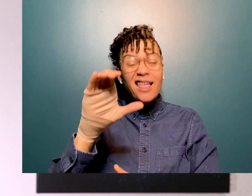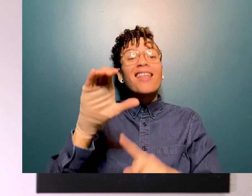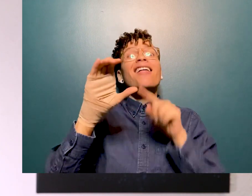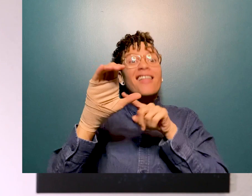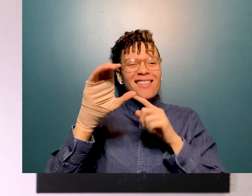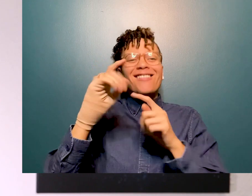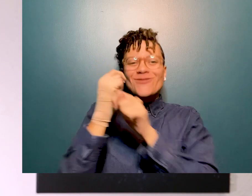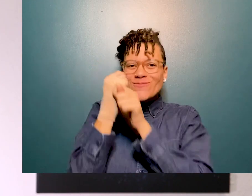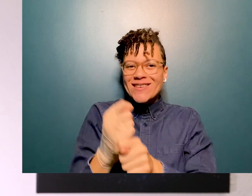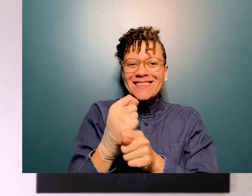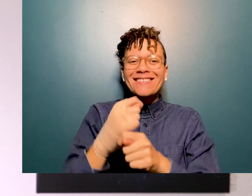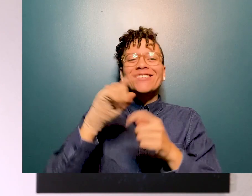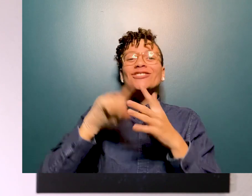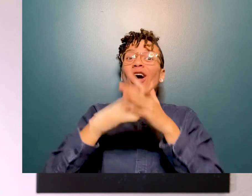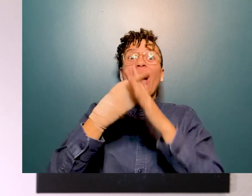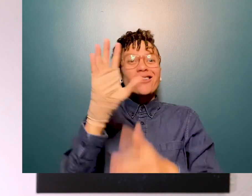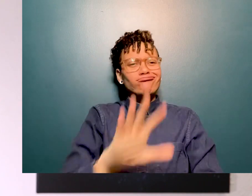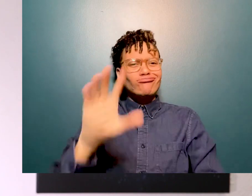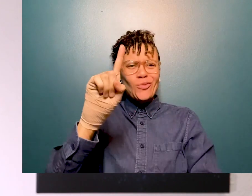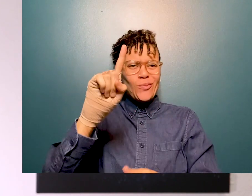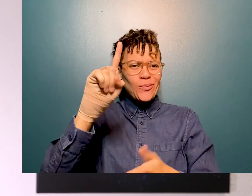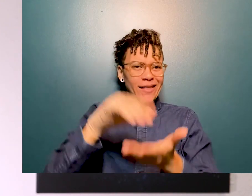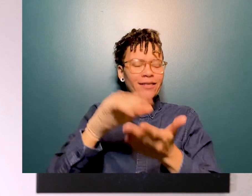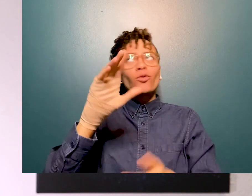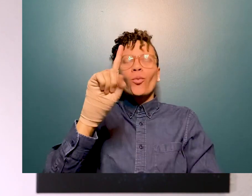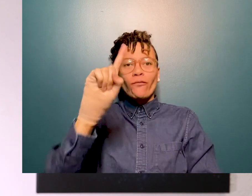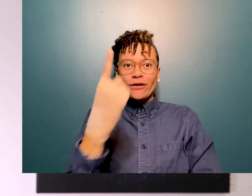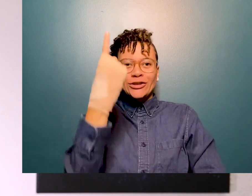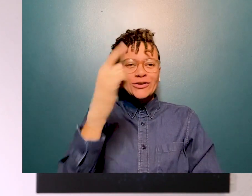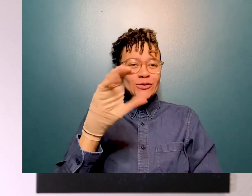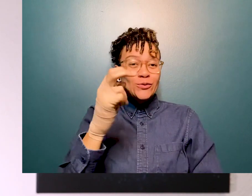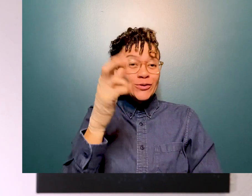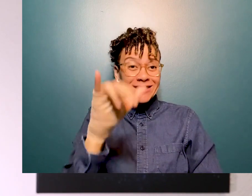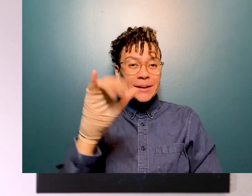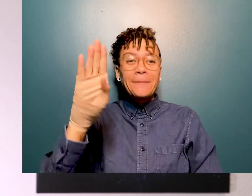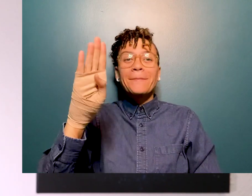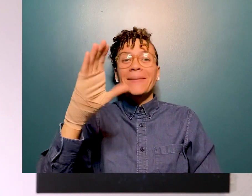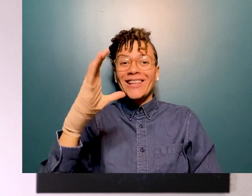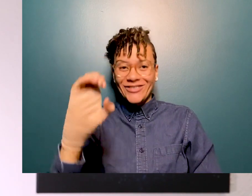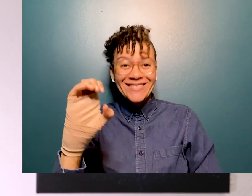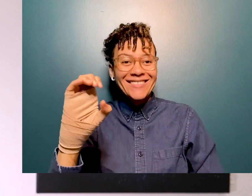past 20 or 30 years is that researchers who went that far back and studied the ancient